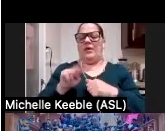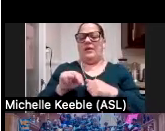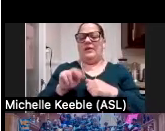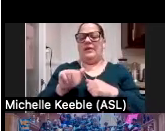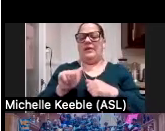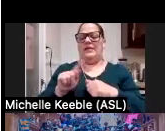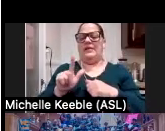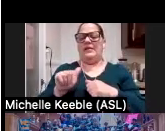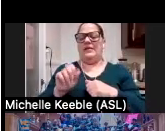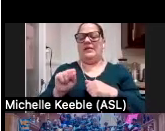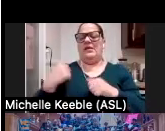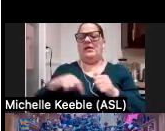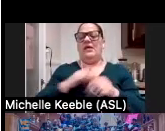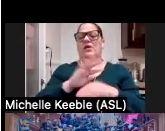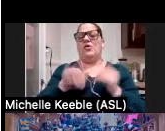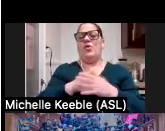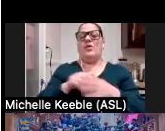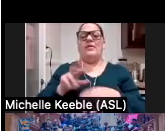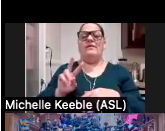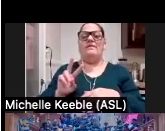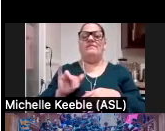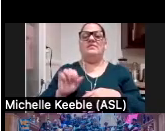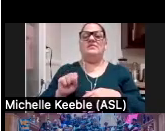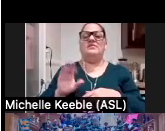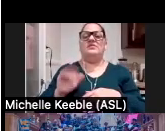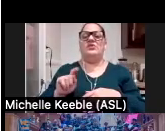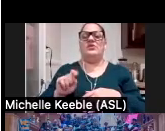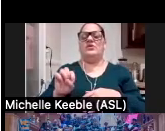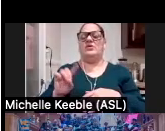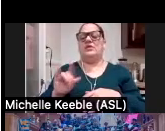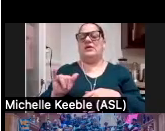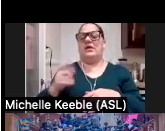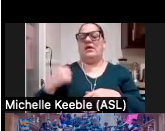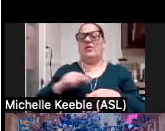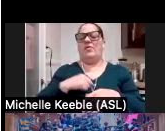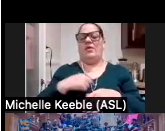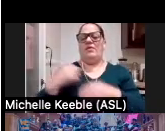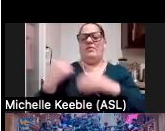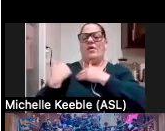co colleagues at Viscardi, we're working on fulfilling our obligation to keep that